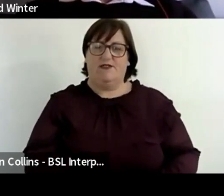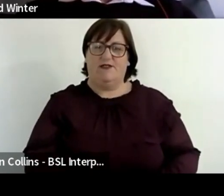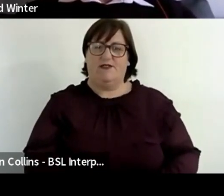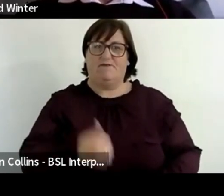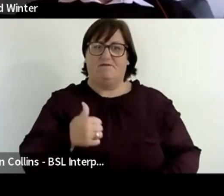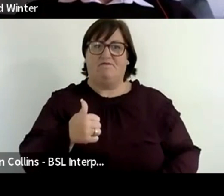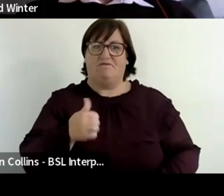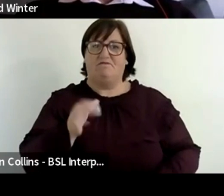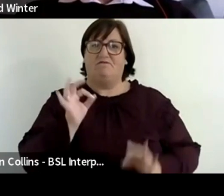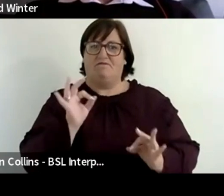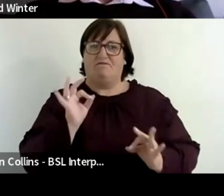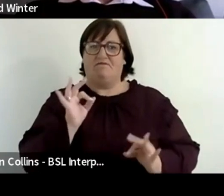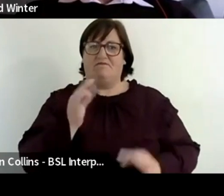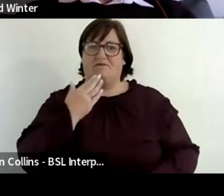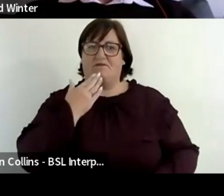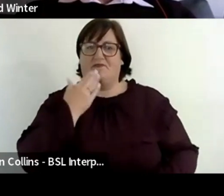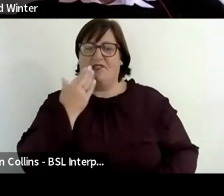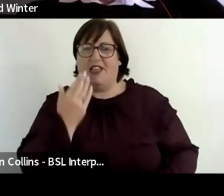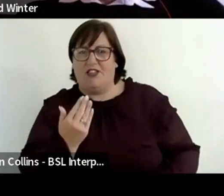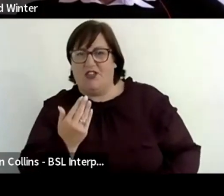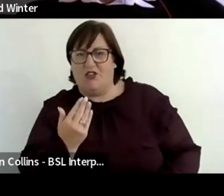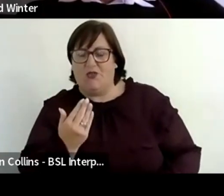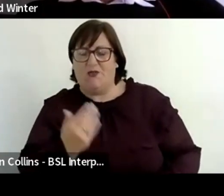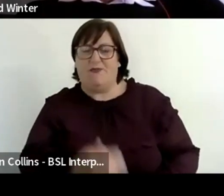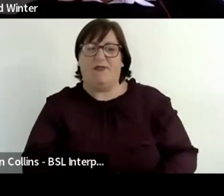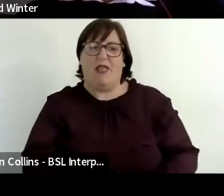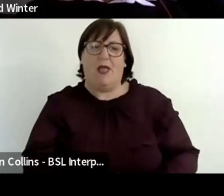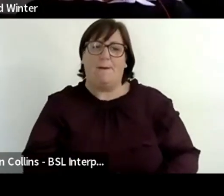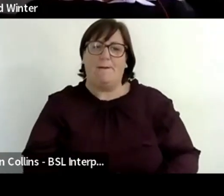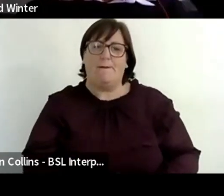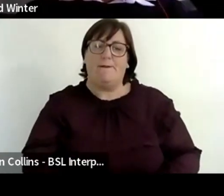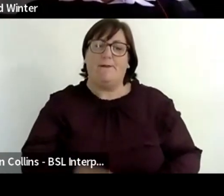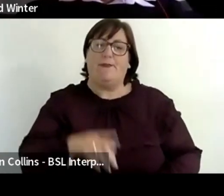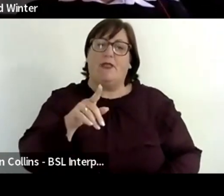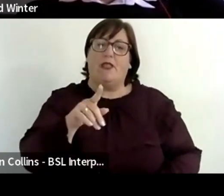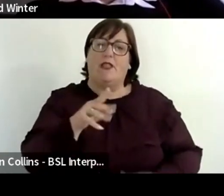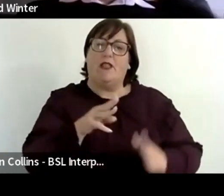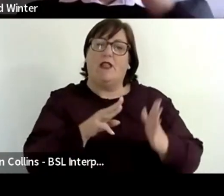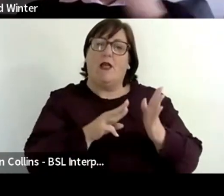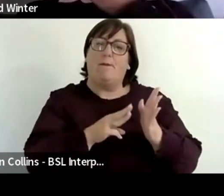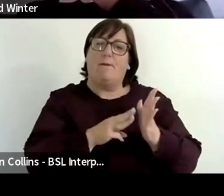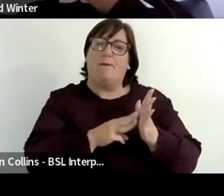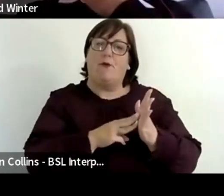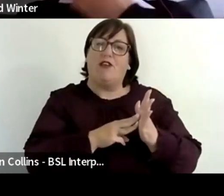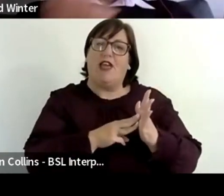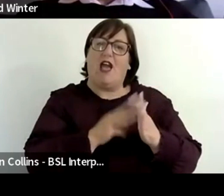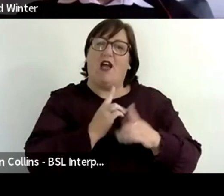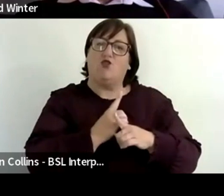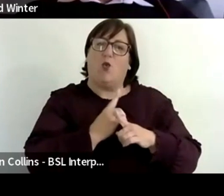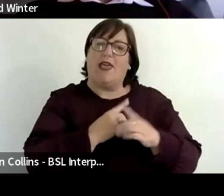Even when Maria was talking earlier on, and talking about solving problems, I was going to say "how do